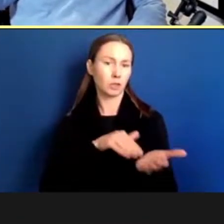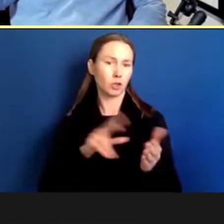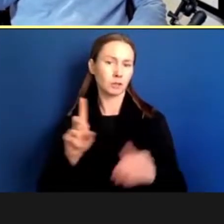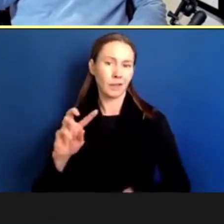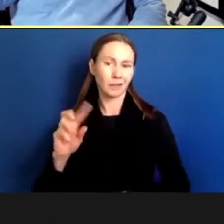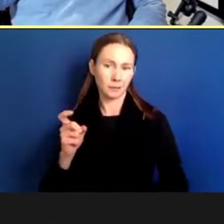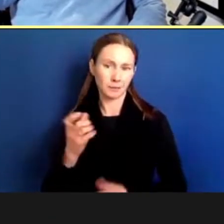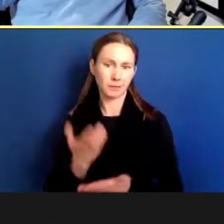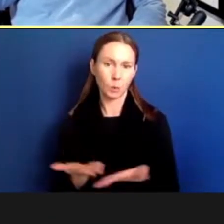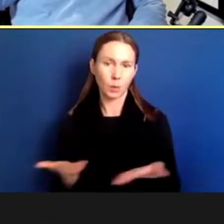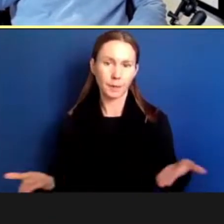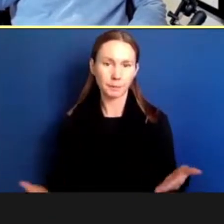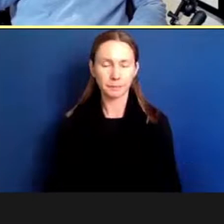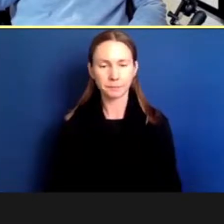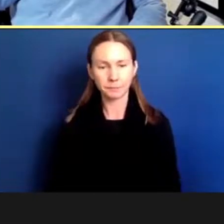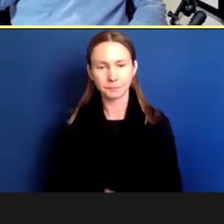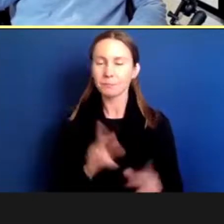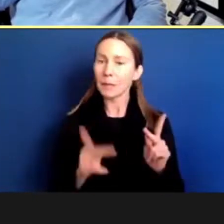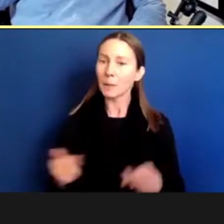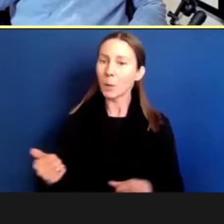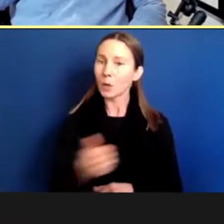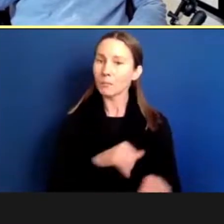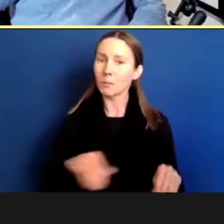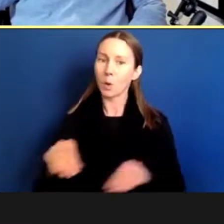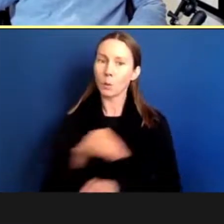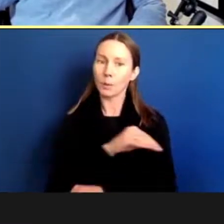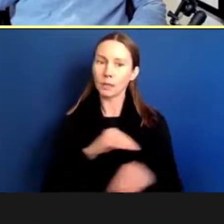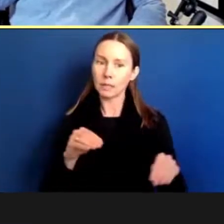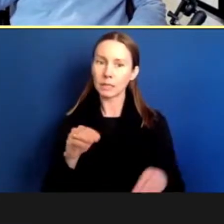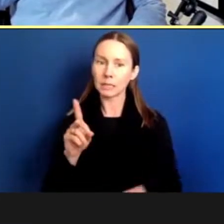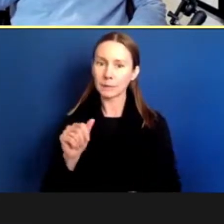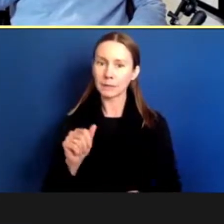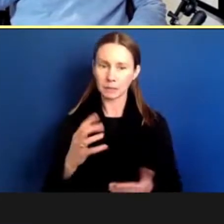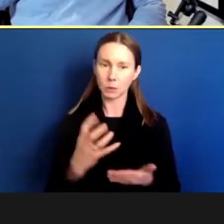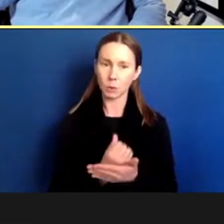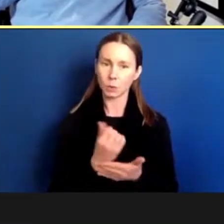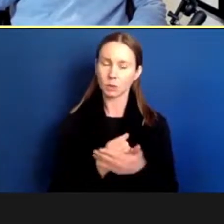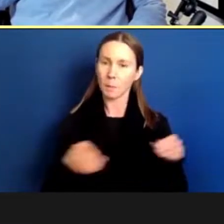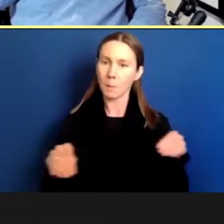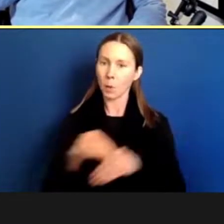As people with mobility disabilities who utilize mobility devices are still being discriminated